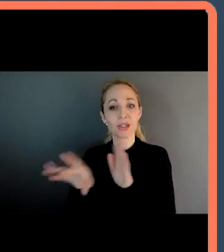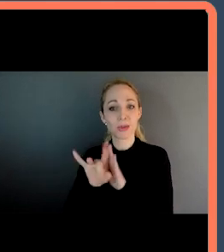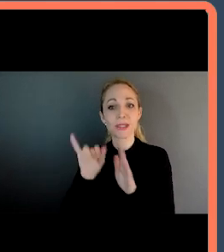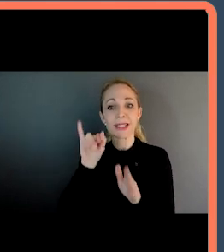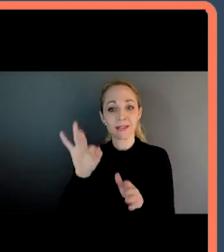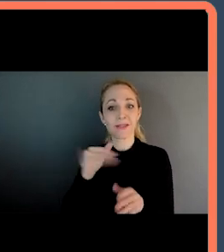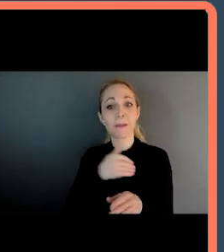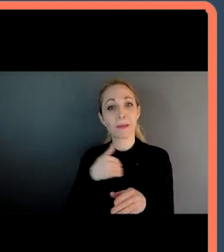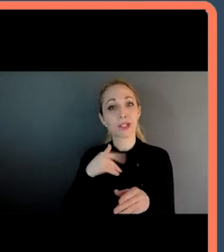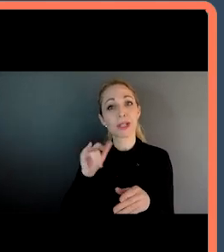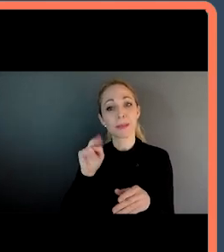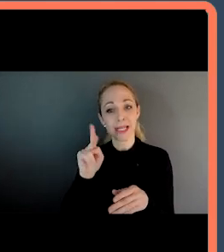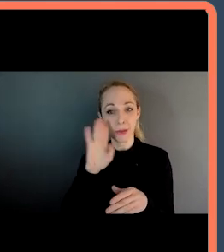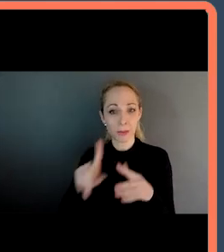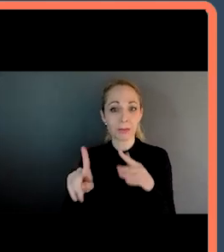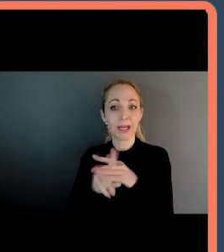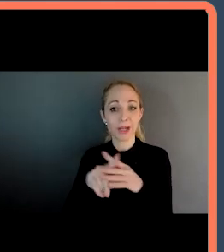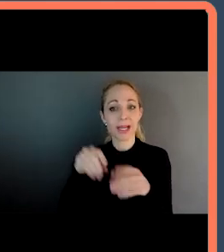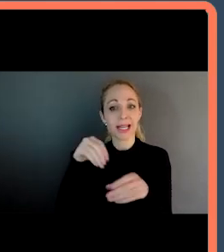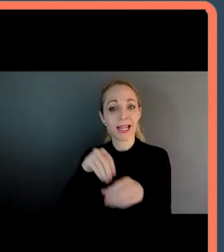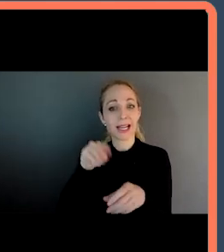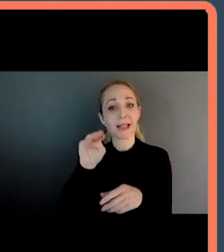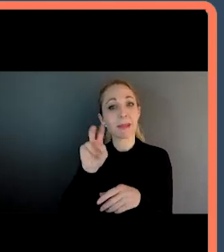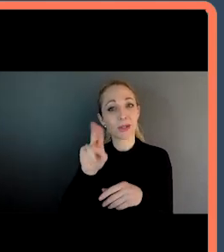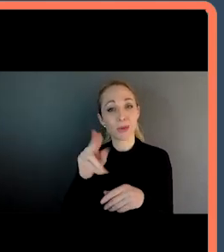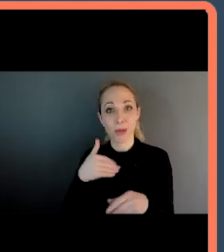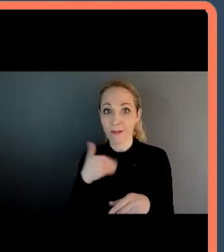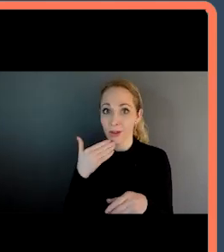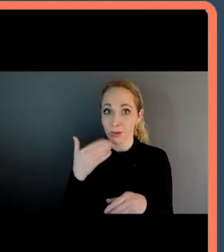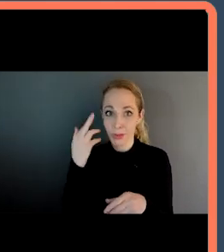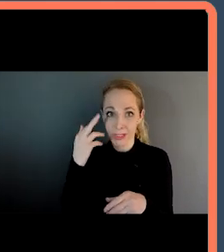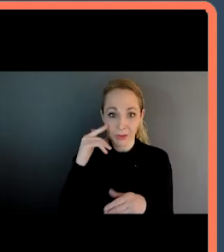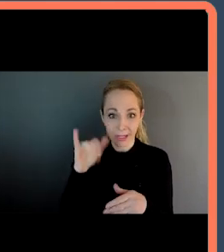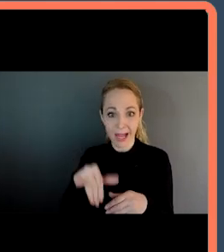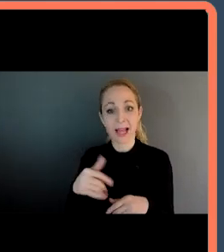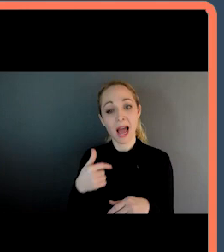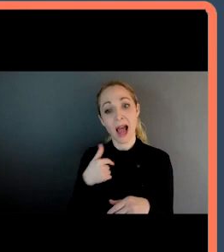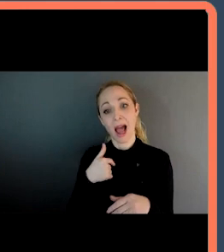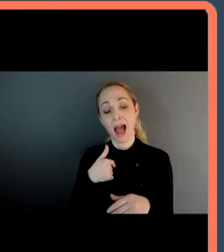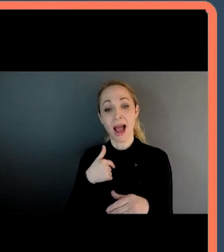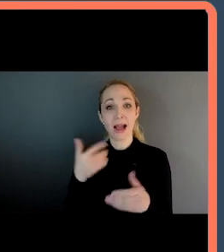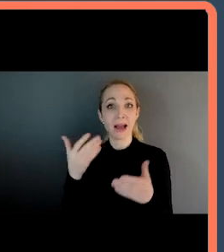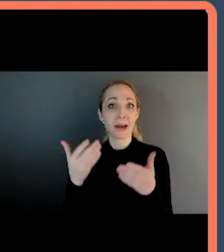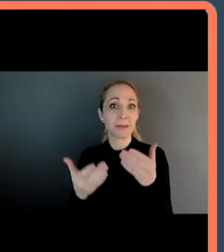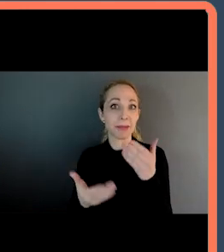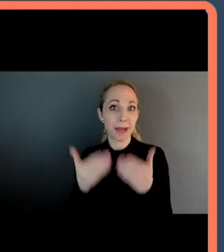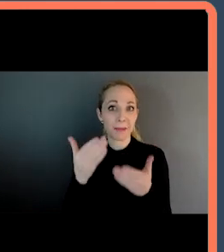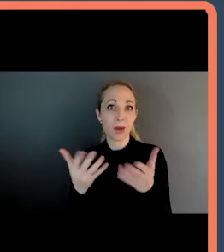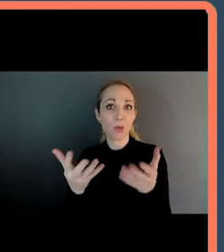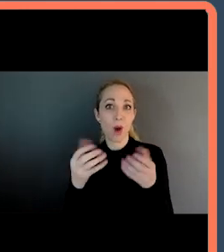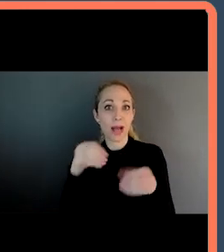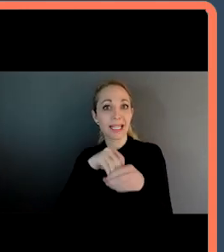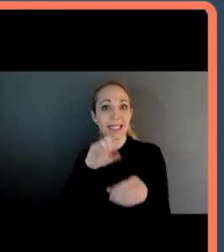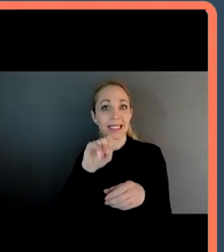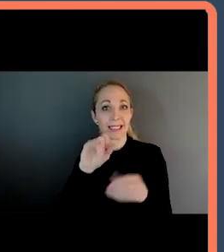AND THERE IS A GOOD REASON FOR THIS. SO I MIGHT WANT, IN MY SITE HEADER, THE MAIN NAVIGATION